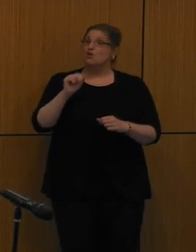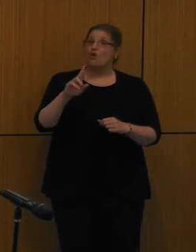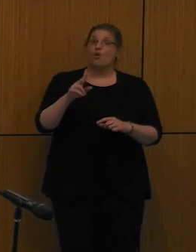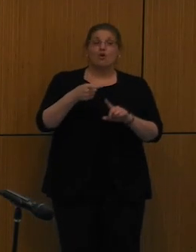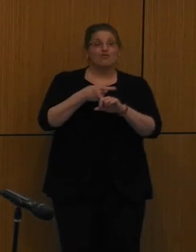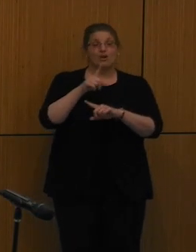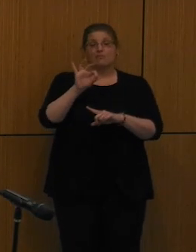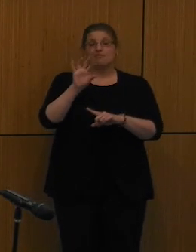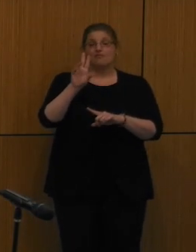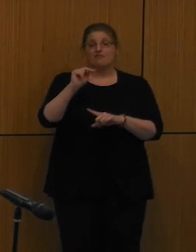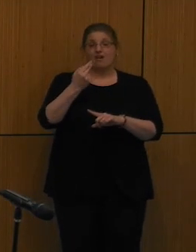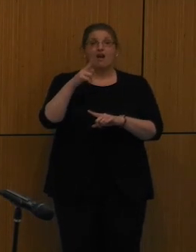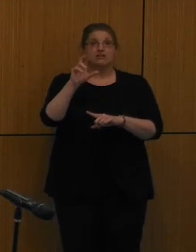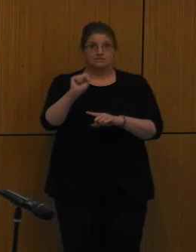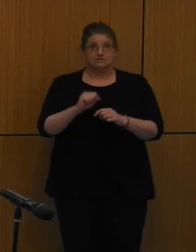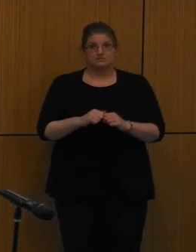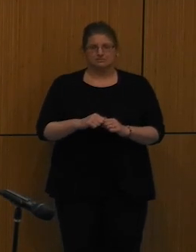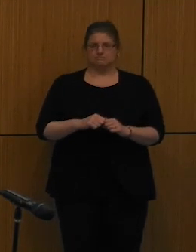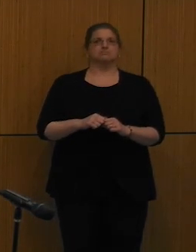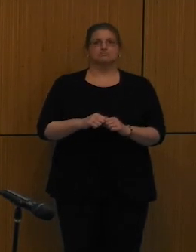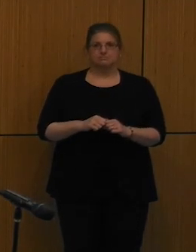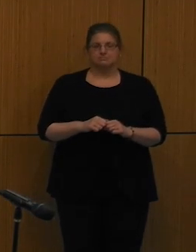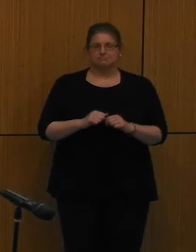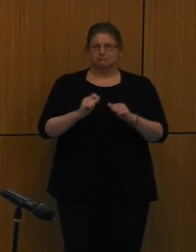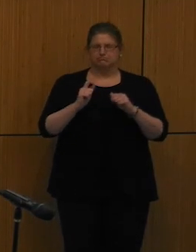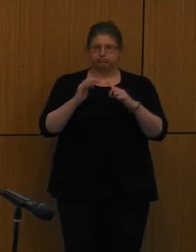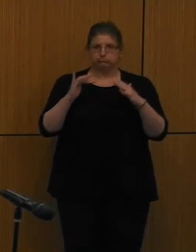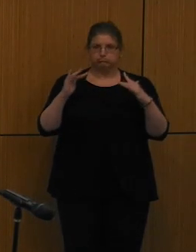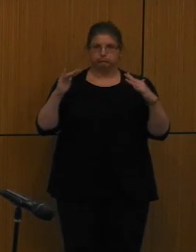So that's a staggering diversity of different organisms in just